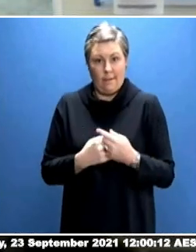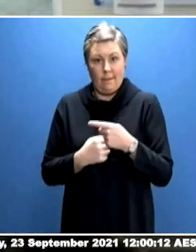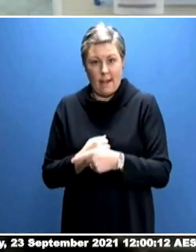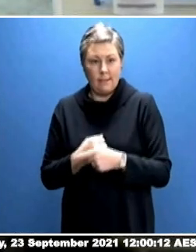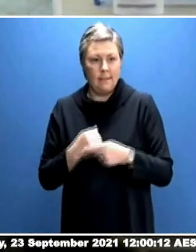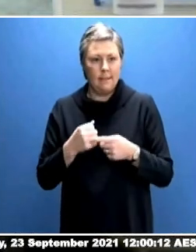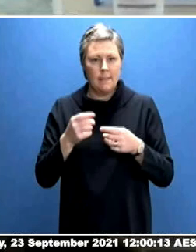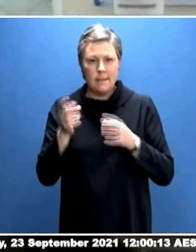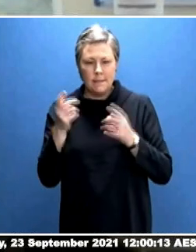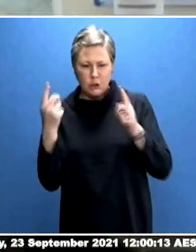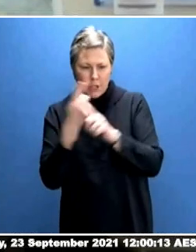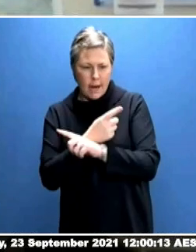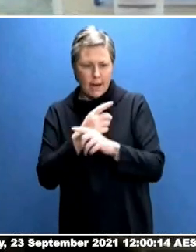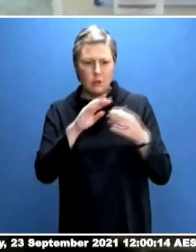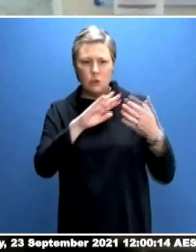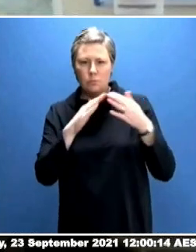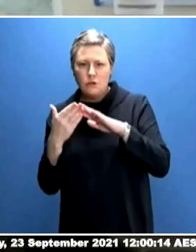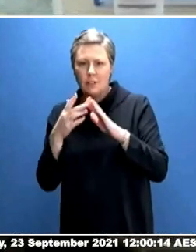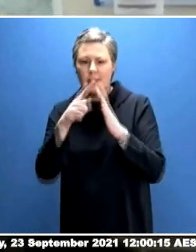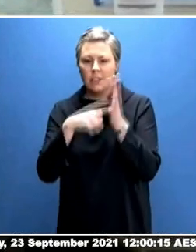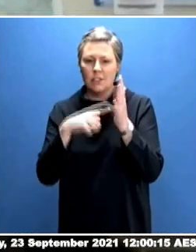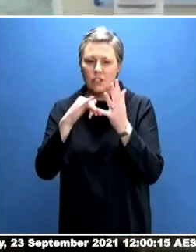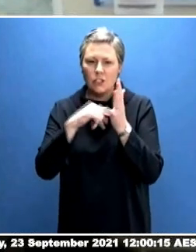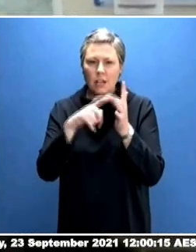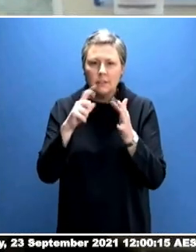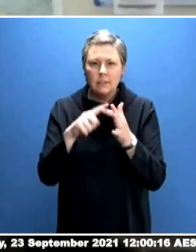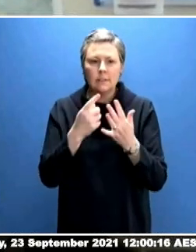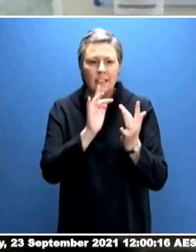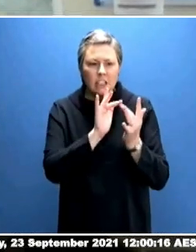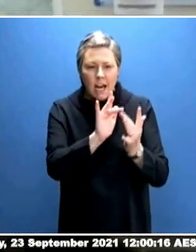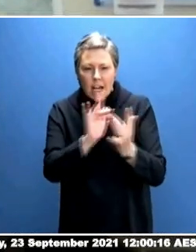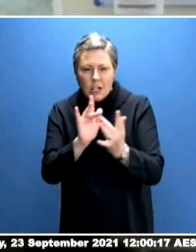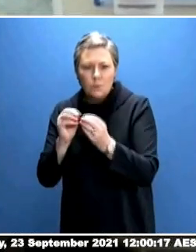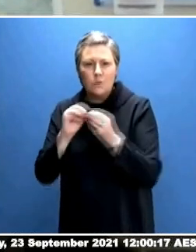and engagement and reform work at NAAJA.